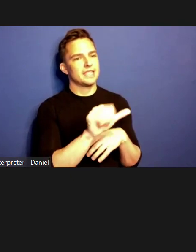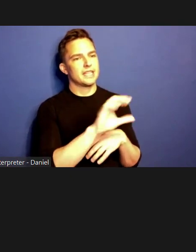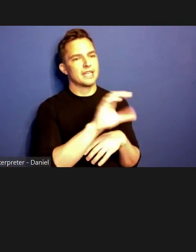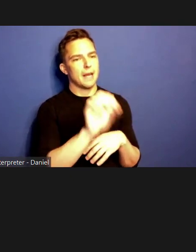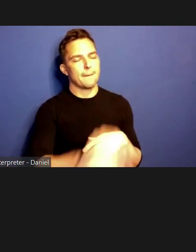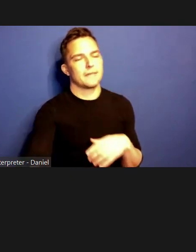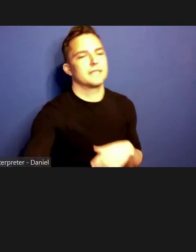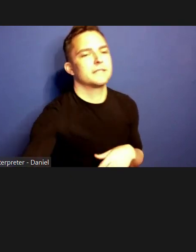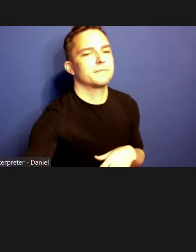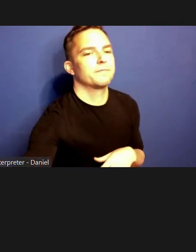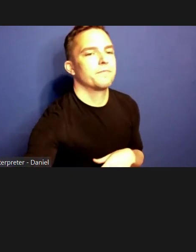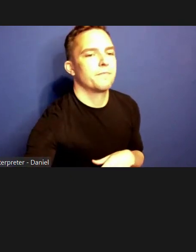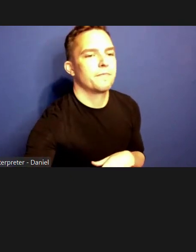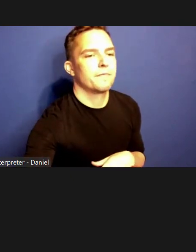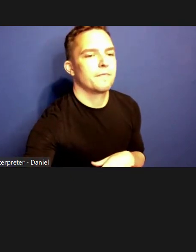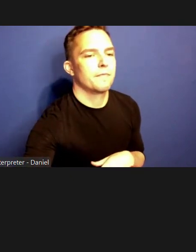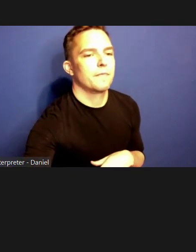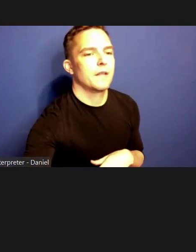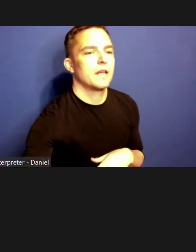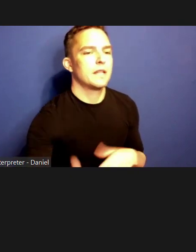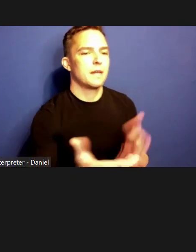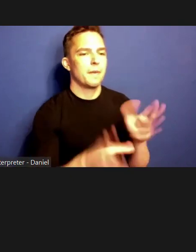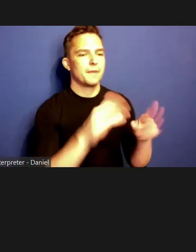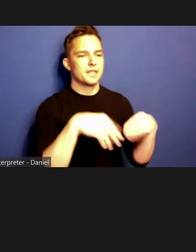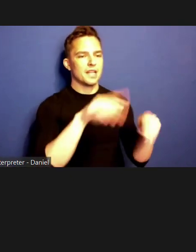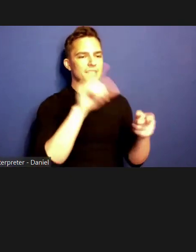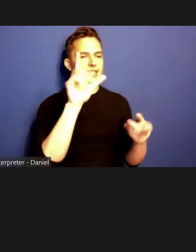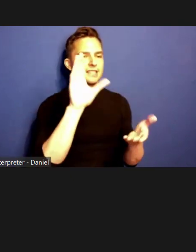discounted probe covers?